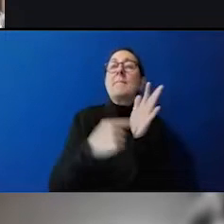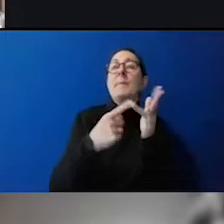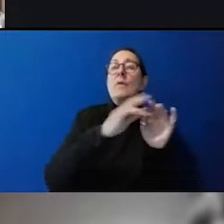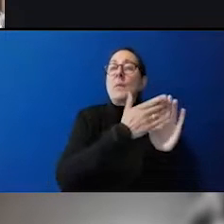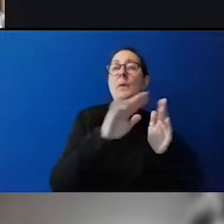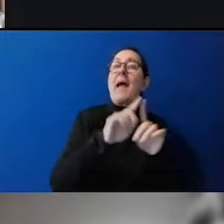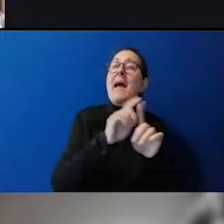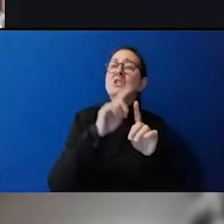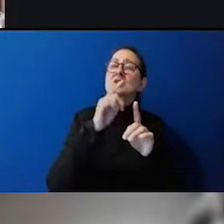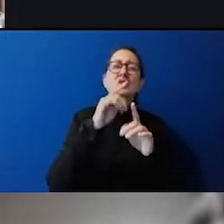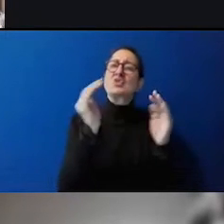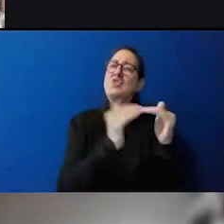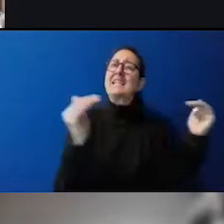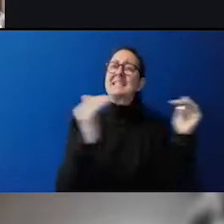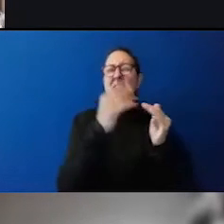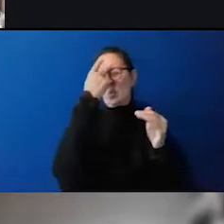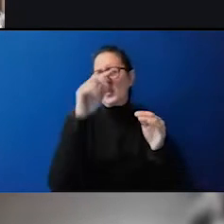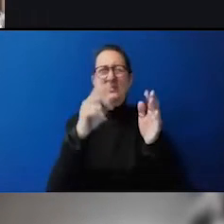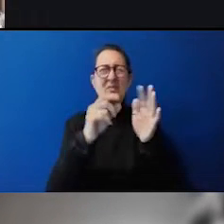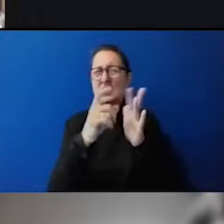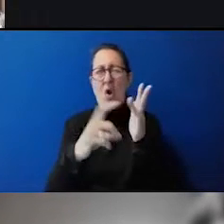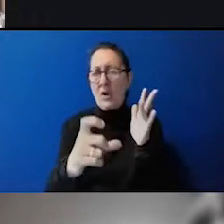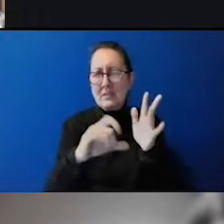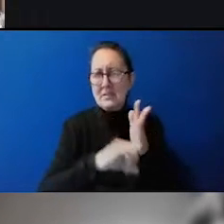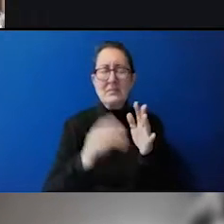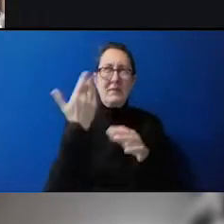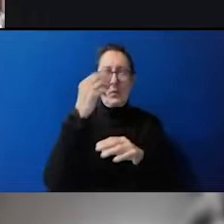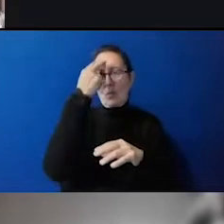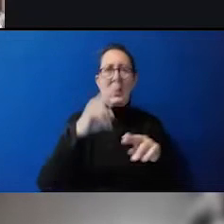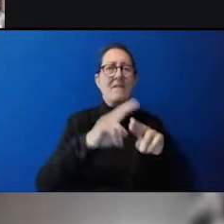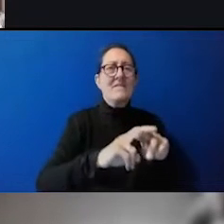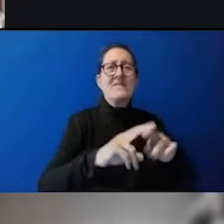docs they used to be called fats we anything to do with the Department getting involved